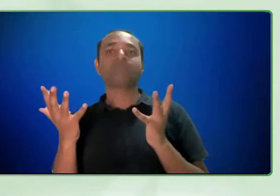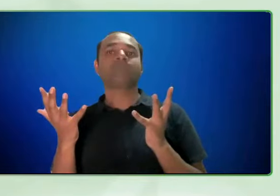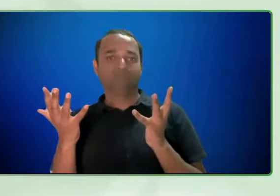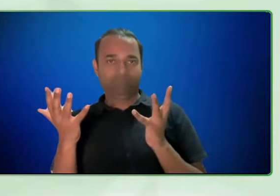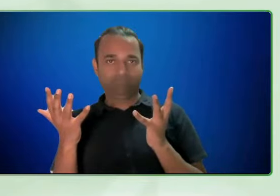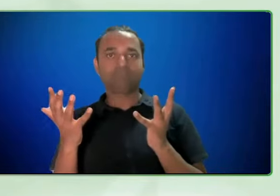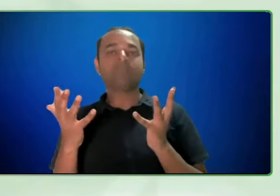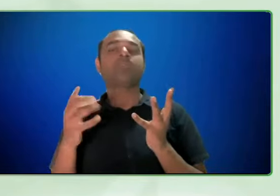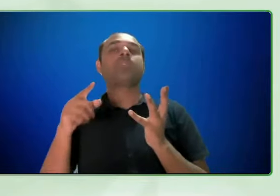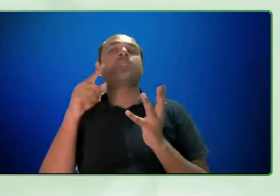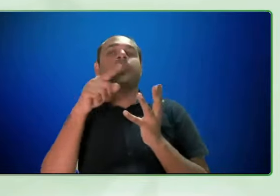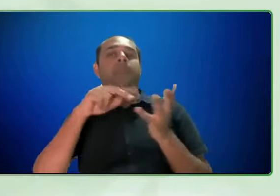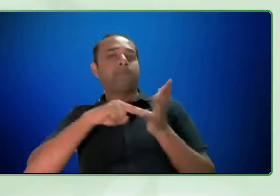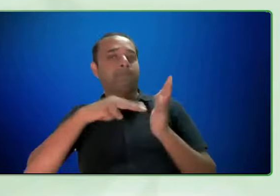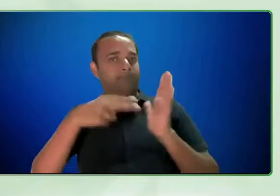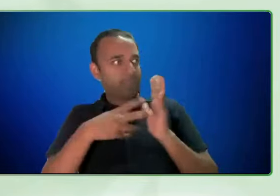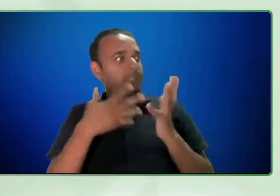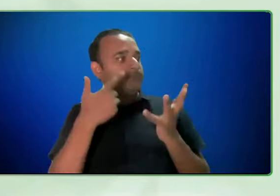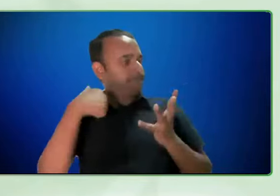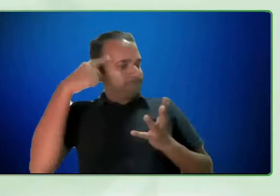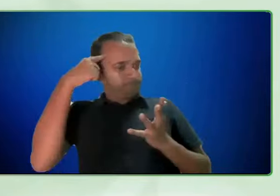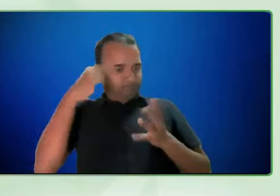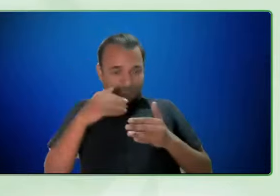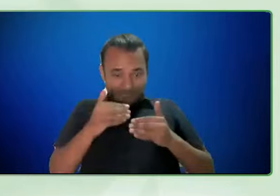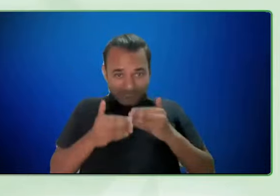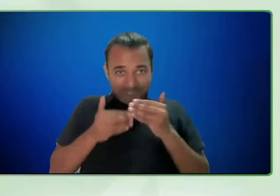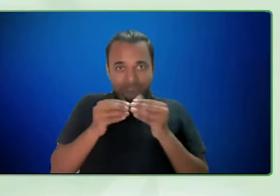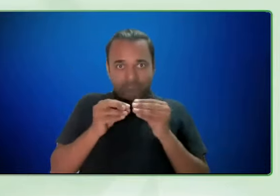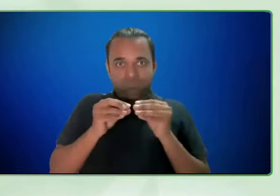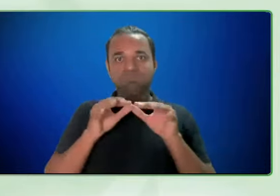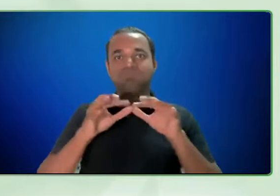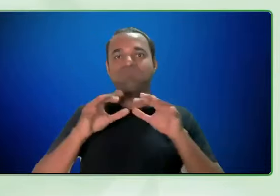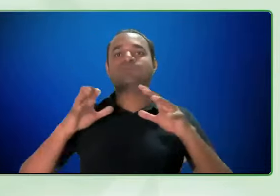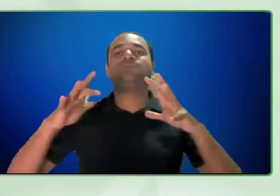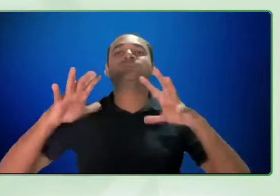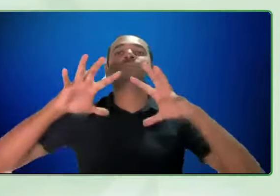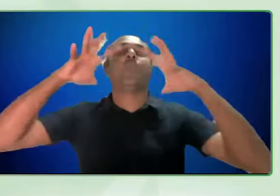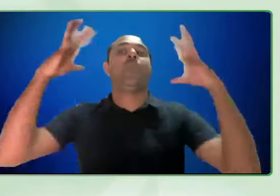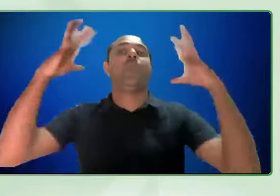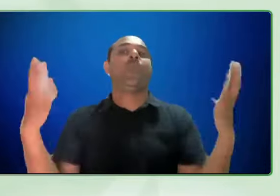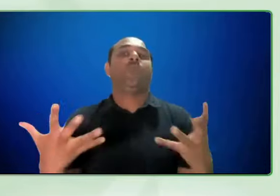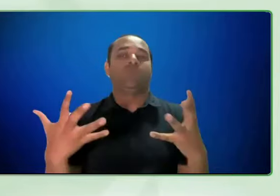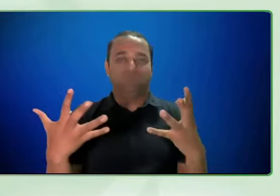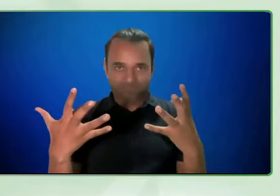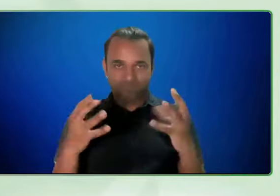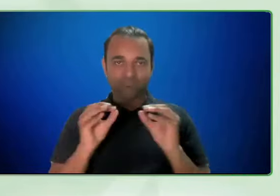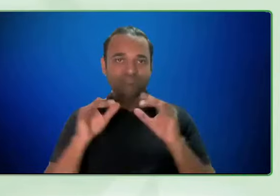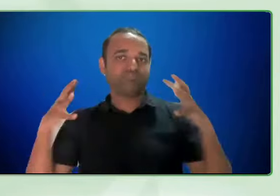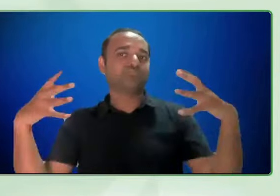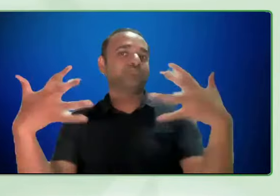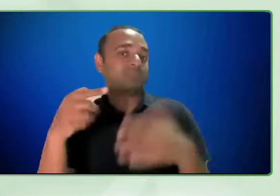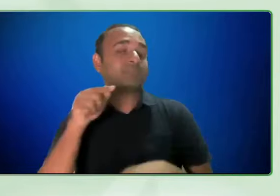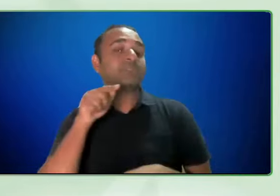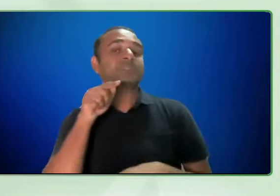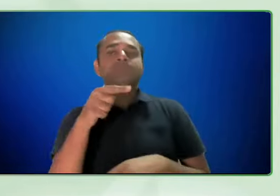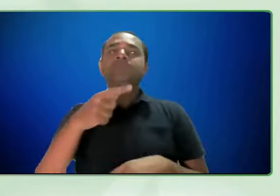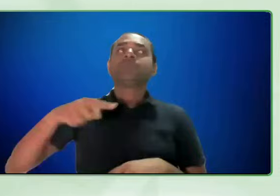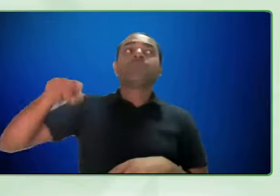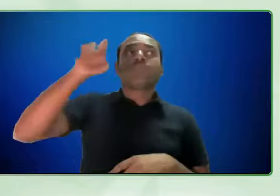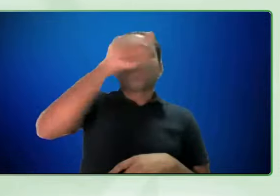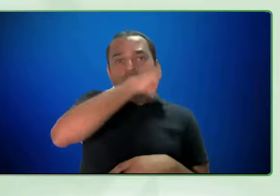a cross-fertilisation and that is why we are excited. We are excited because we can launch